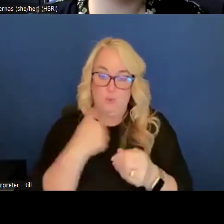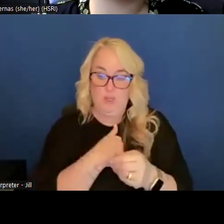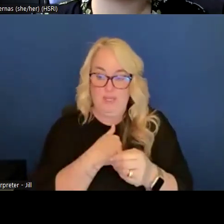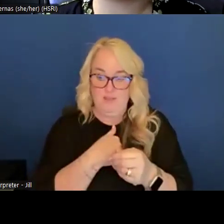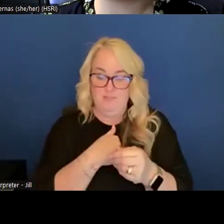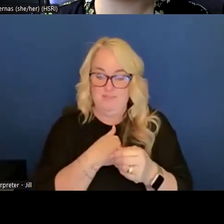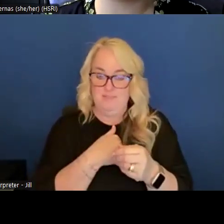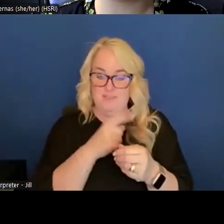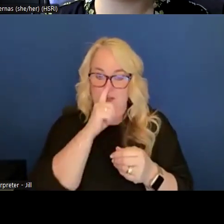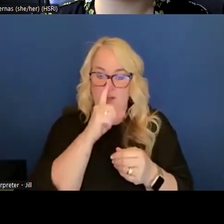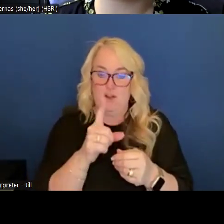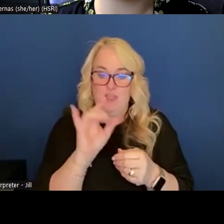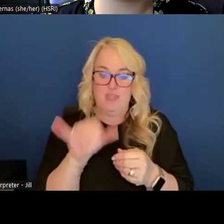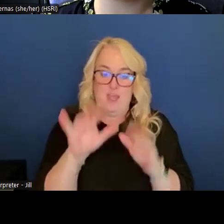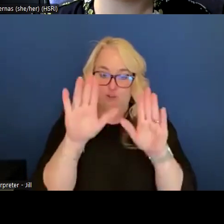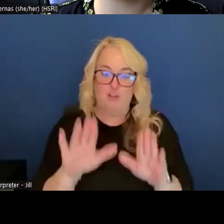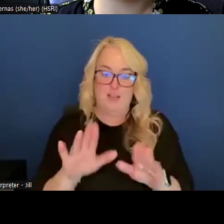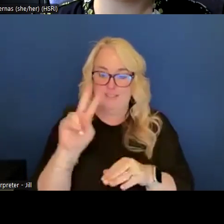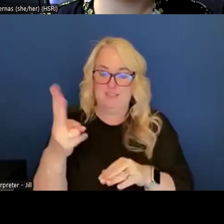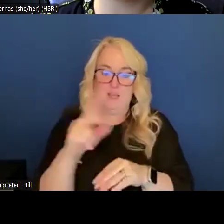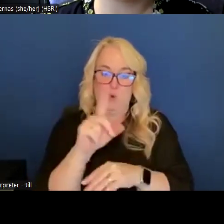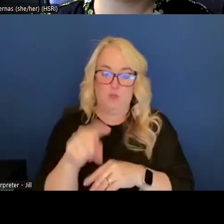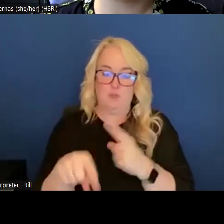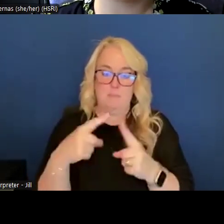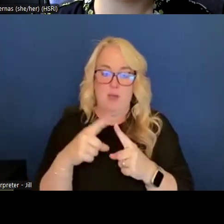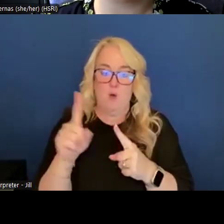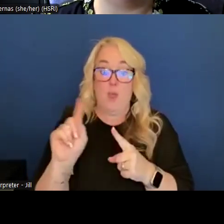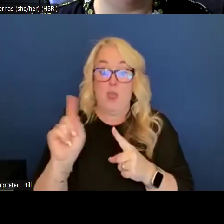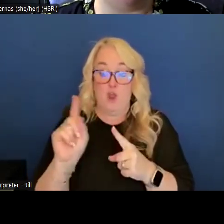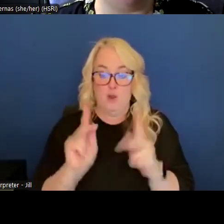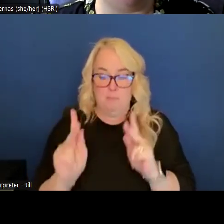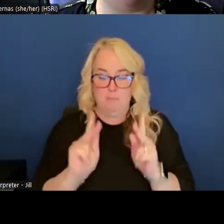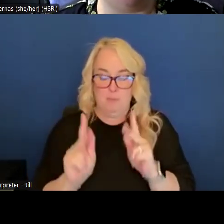that great second question about where folks should go. So you've